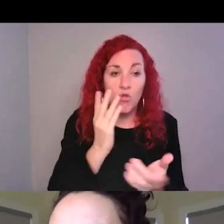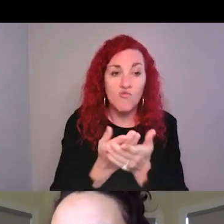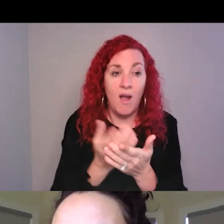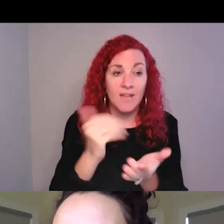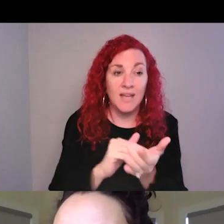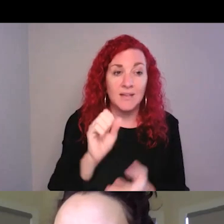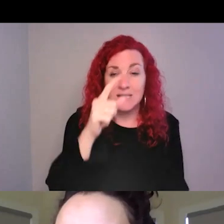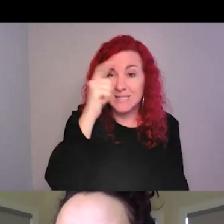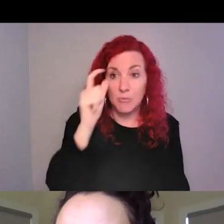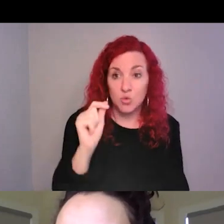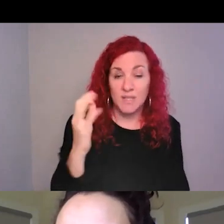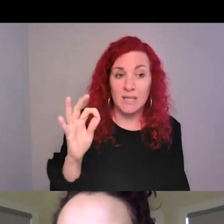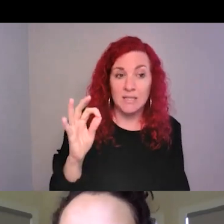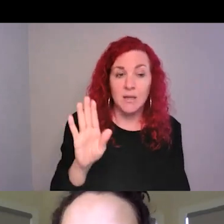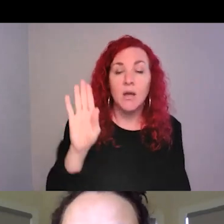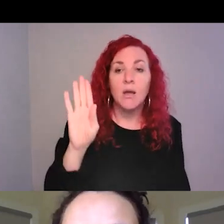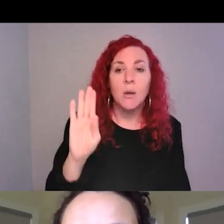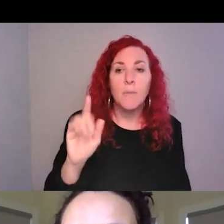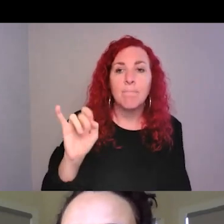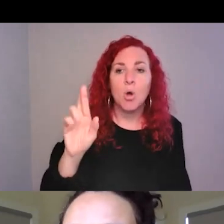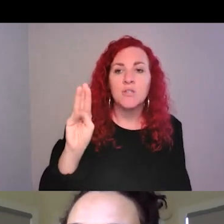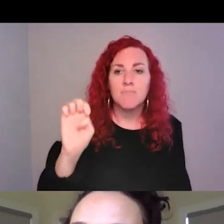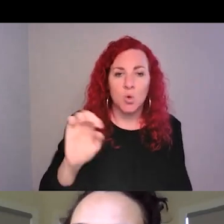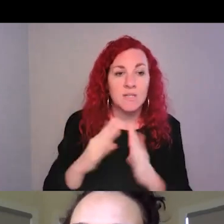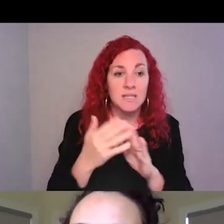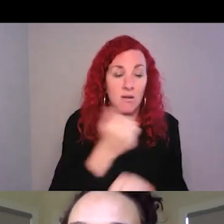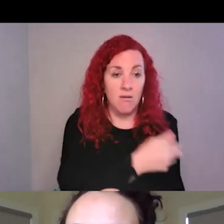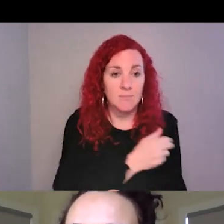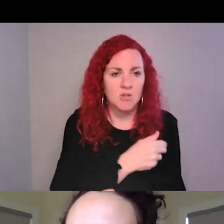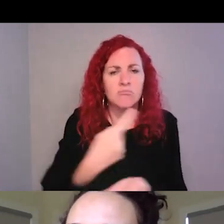WE STARTED WITH THE BALTIMORE CITY HOSPITAL, BUT WE REALIZED THAT